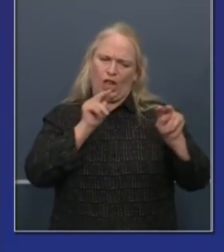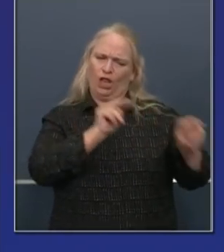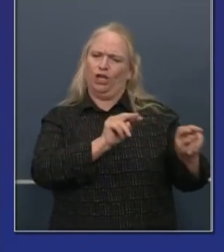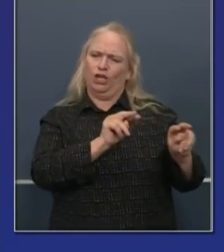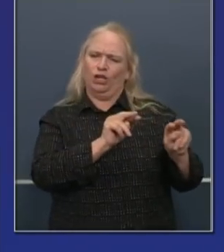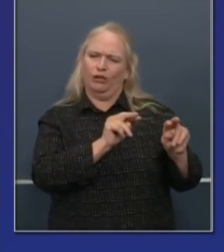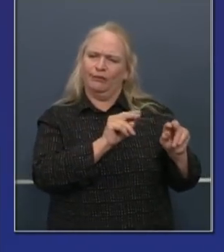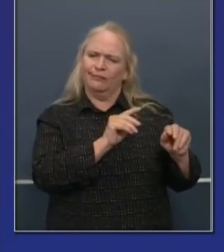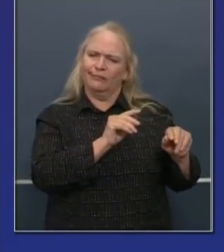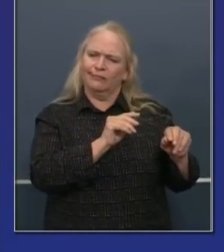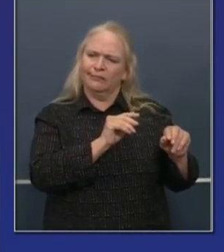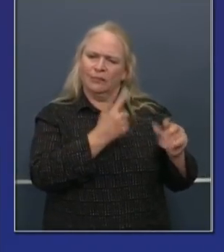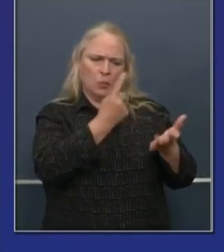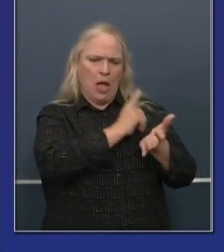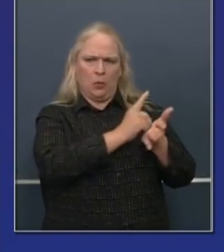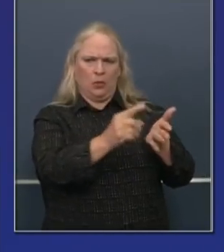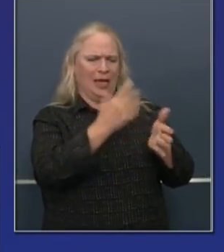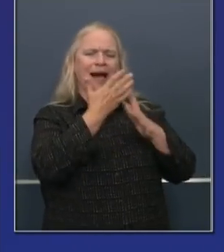EXPERIENCING HERE IN THE STATE